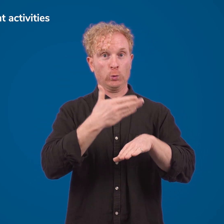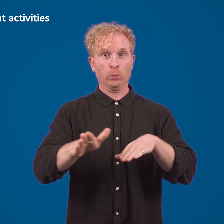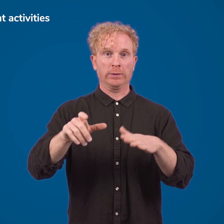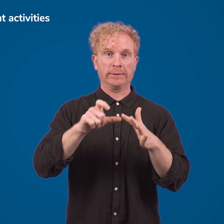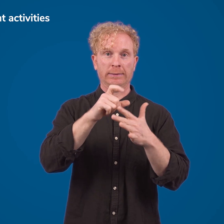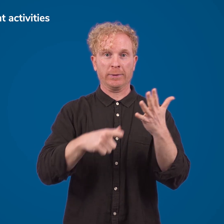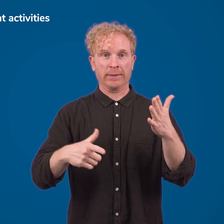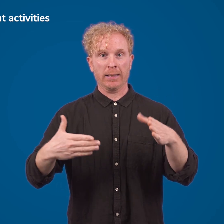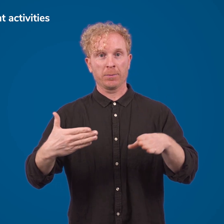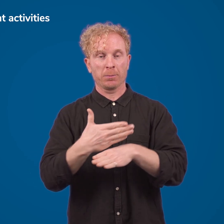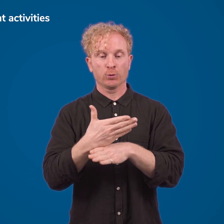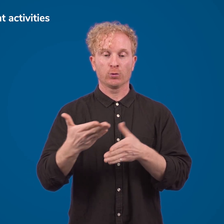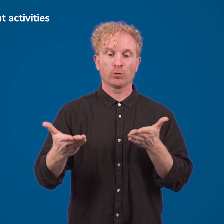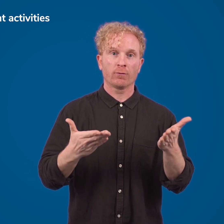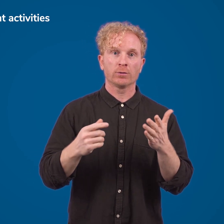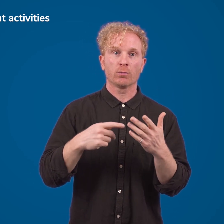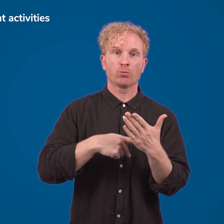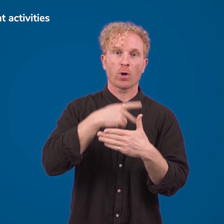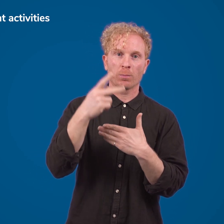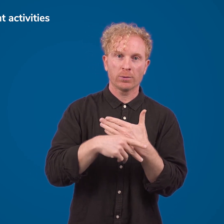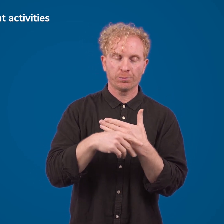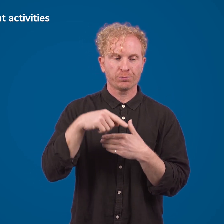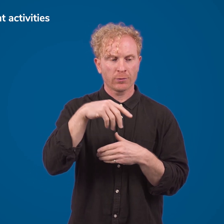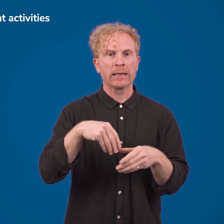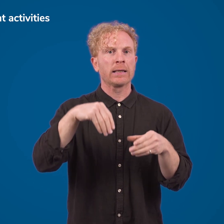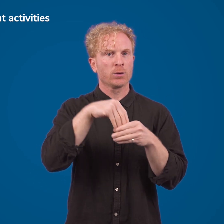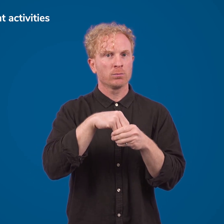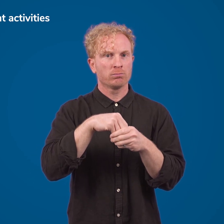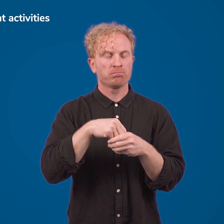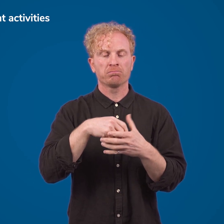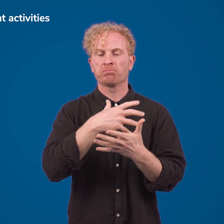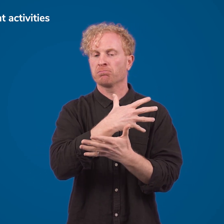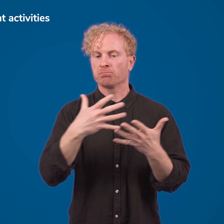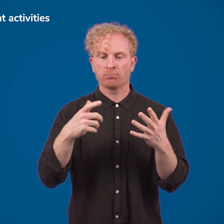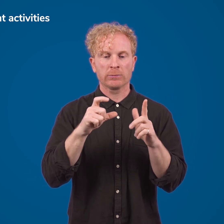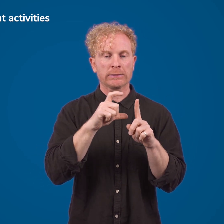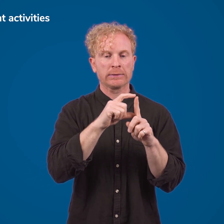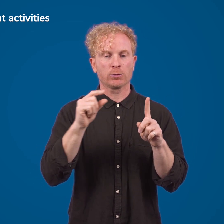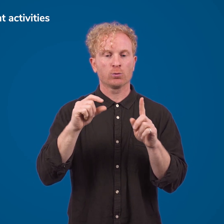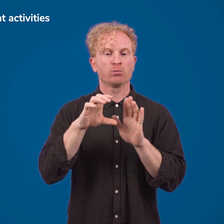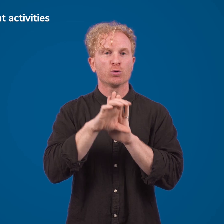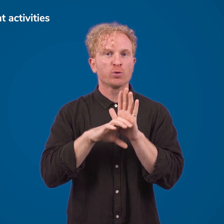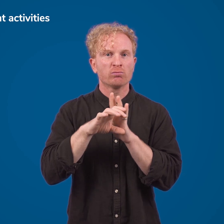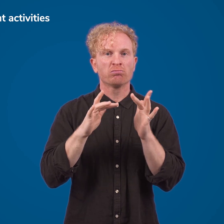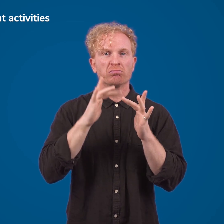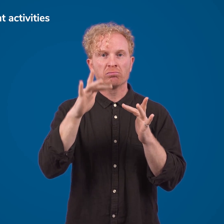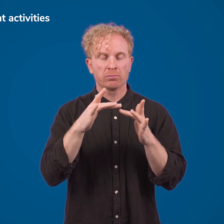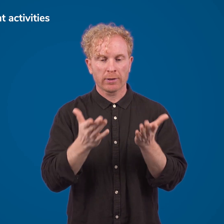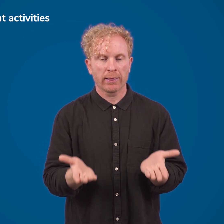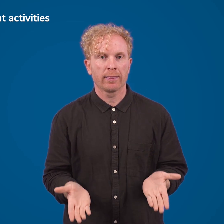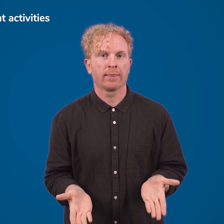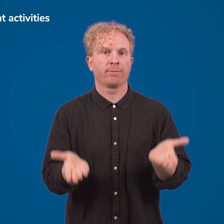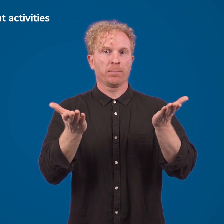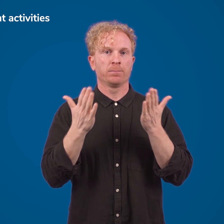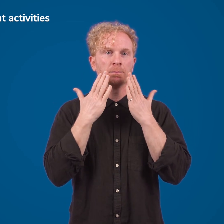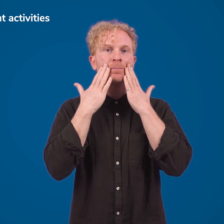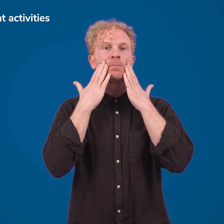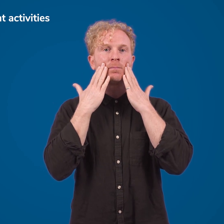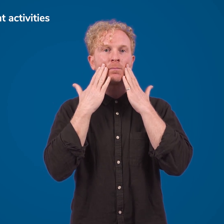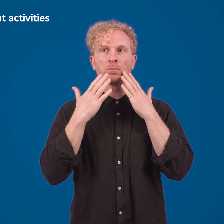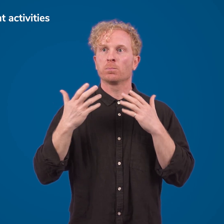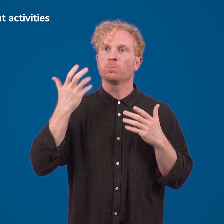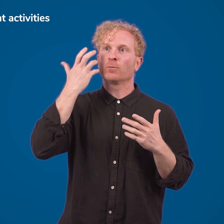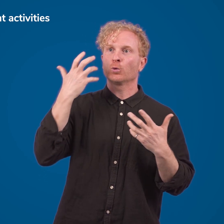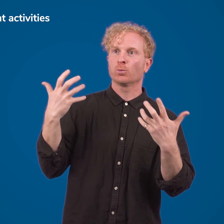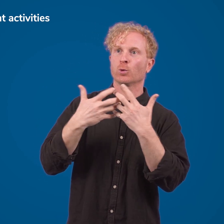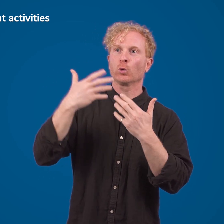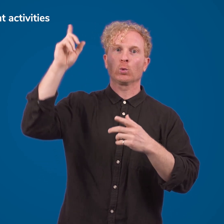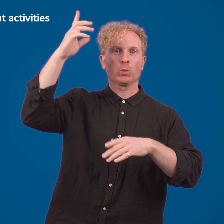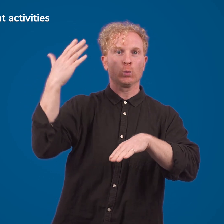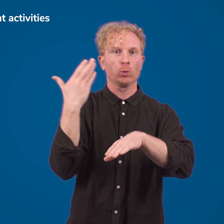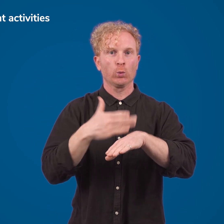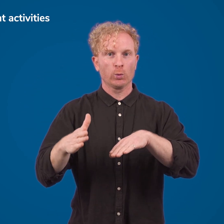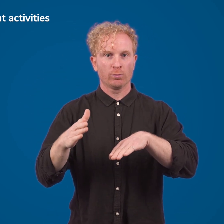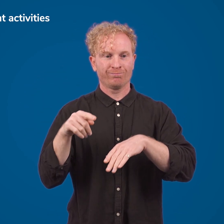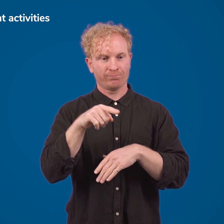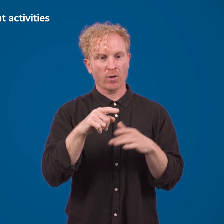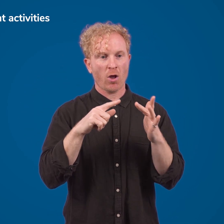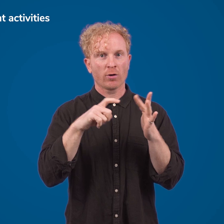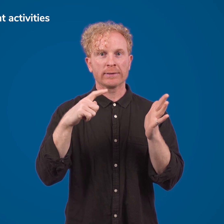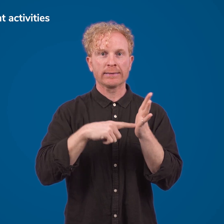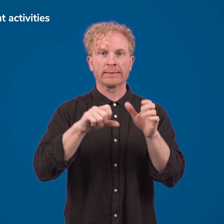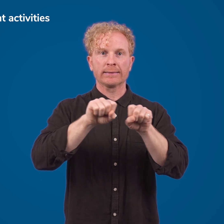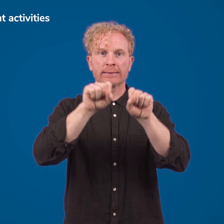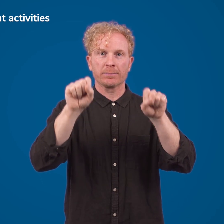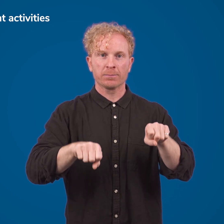The new Disability Employment Services program including a major digital uplift to modernise the ICT system